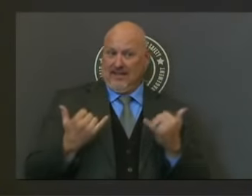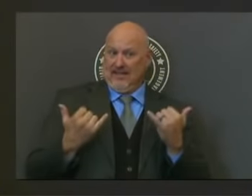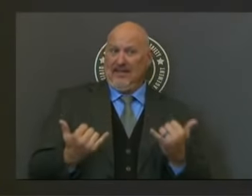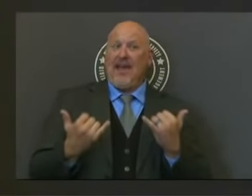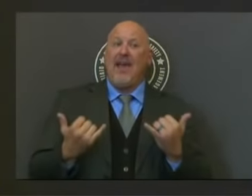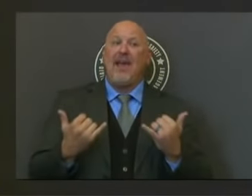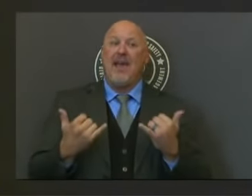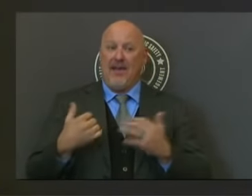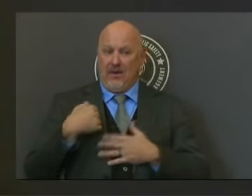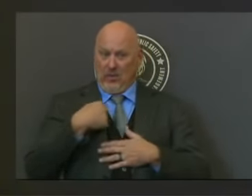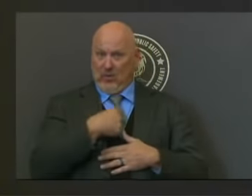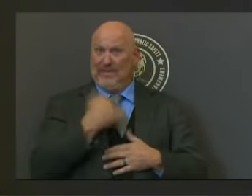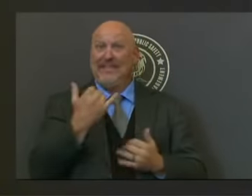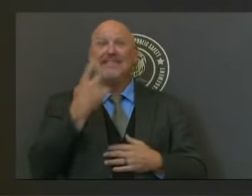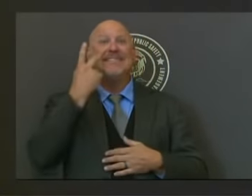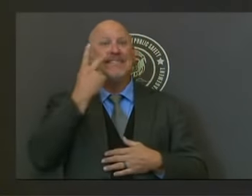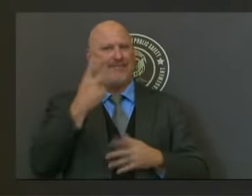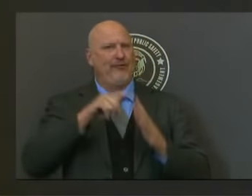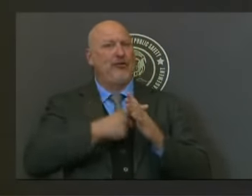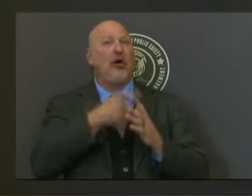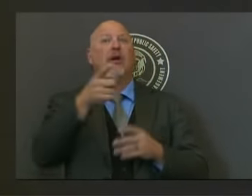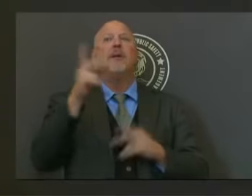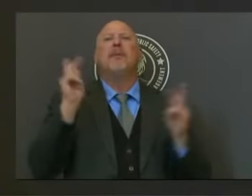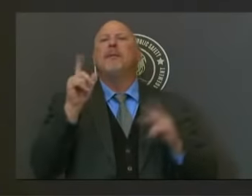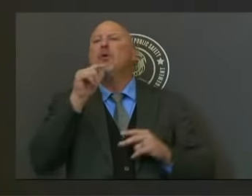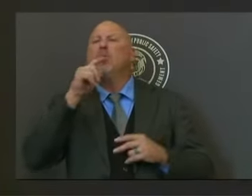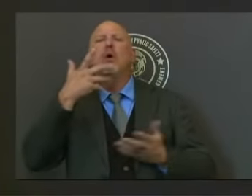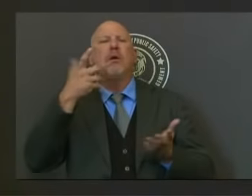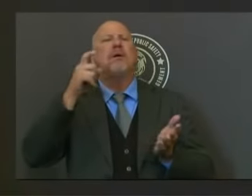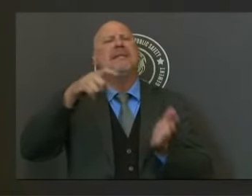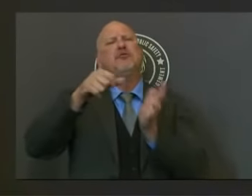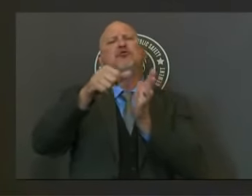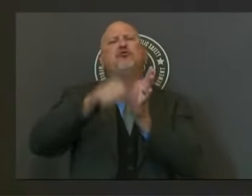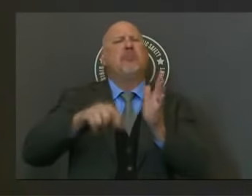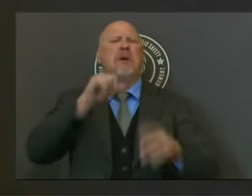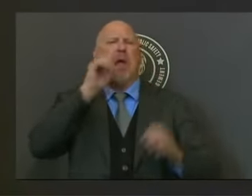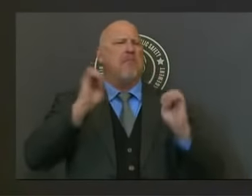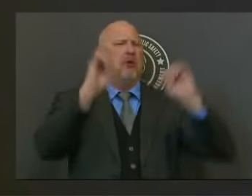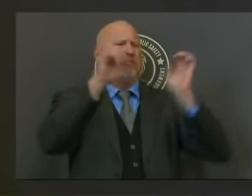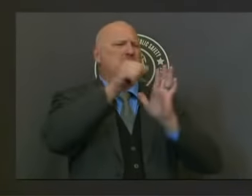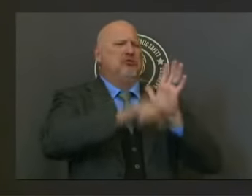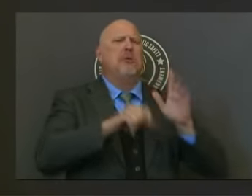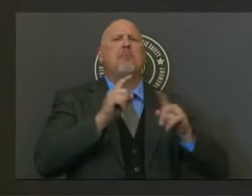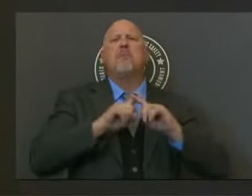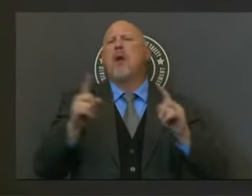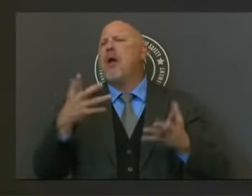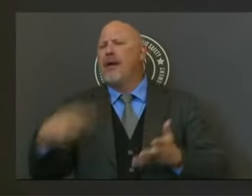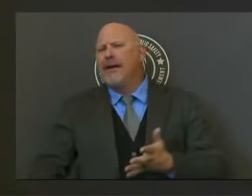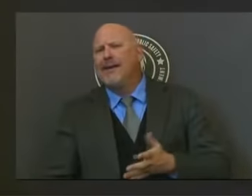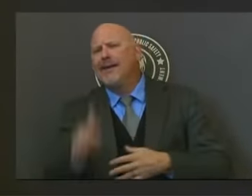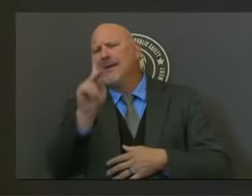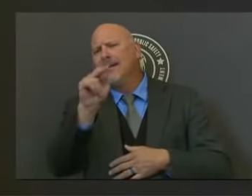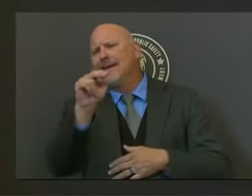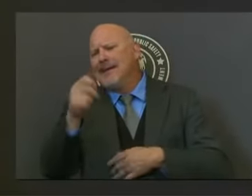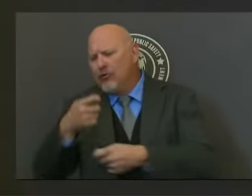welfare of the community so this